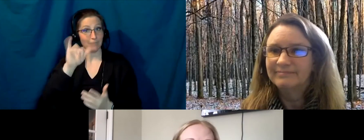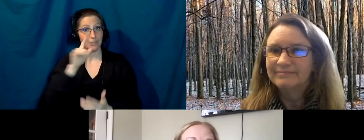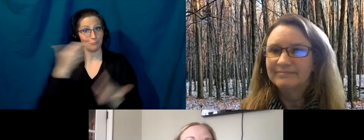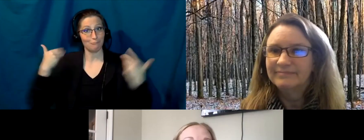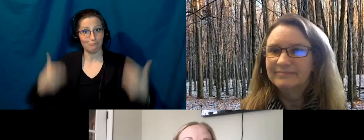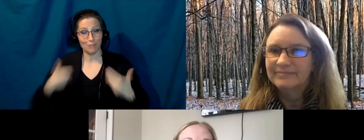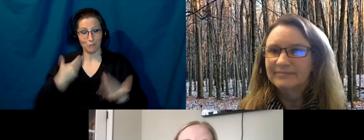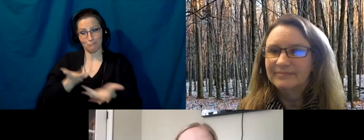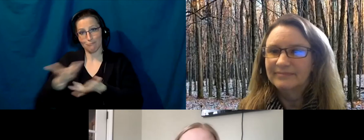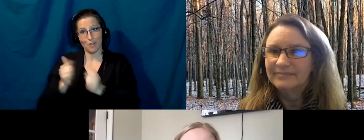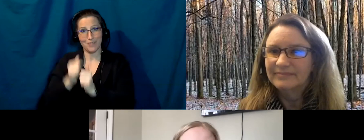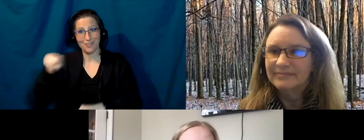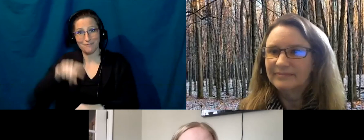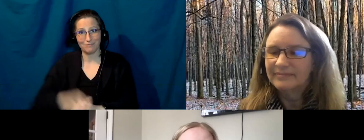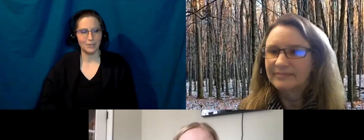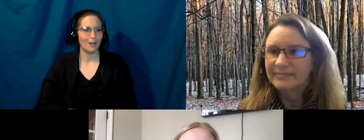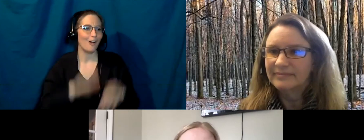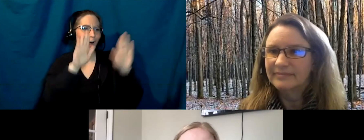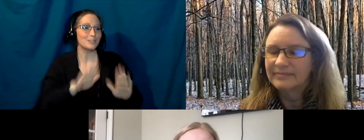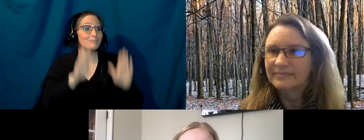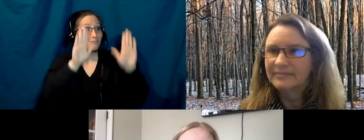Jolene: Well that's great. That's great information Andrea. Thanks for your time today and for